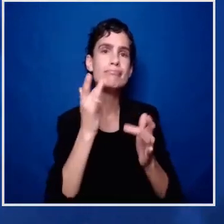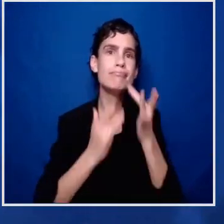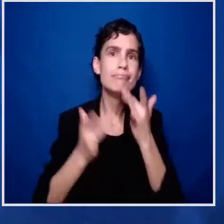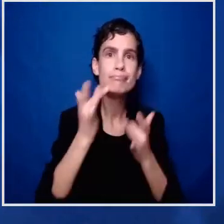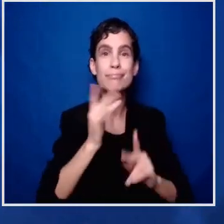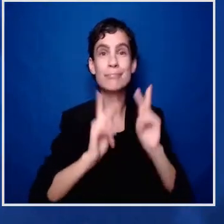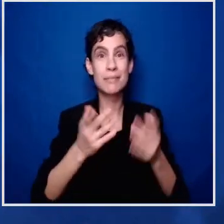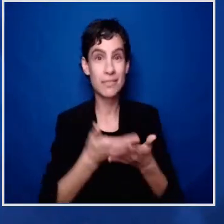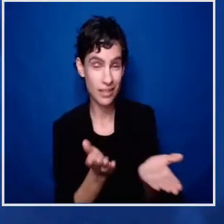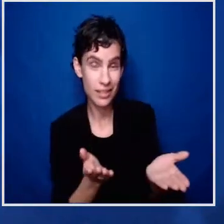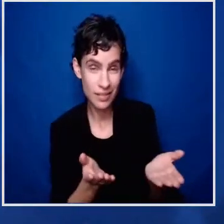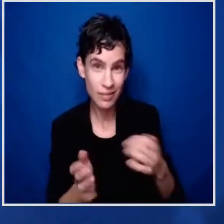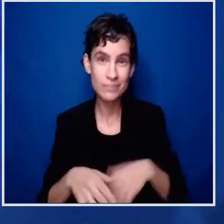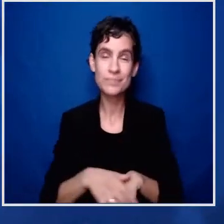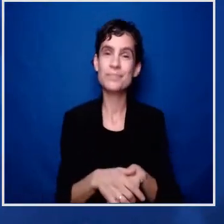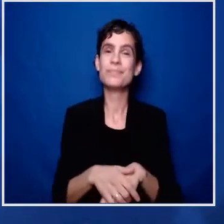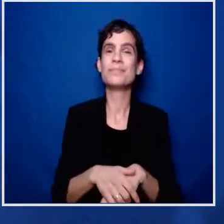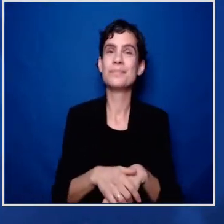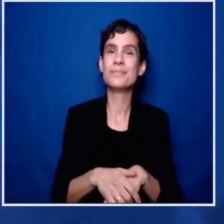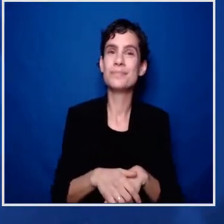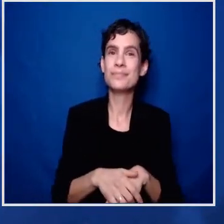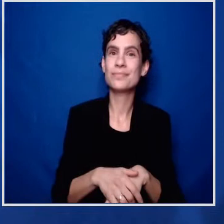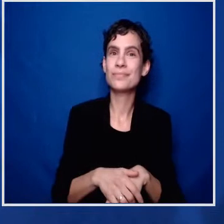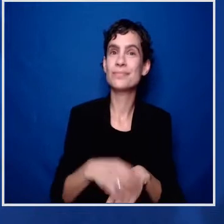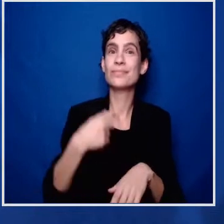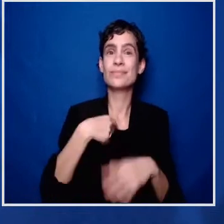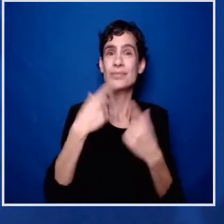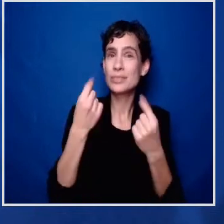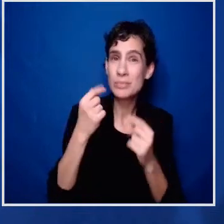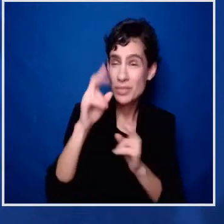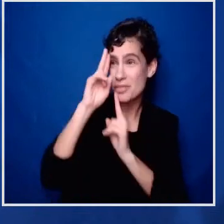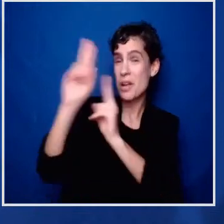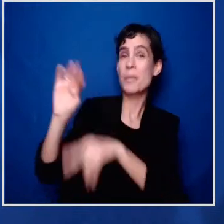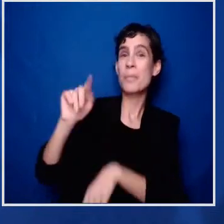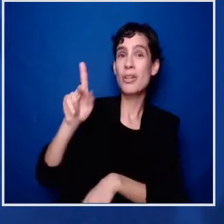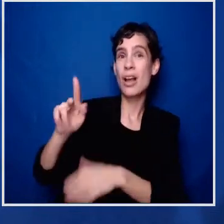SO ON THIS DAY, LET US ALL